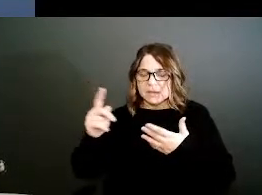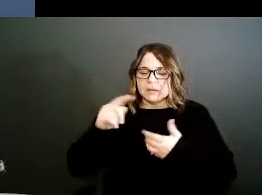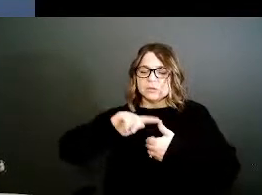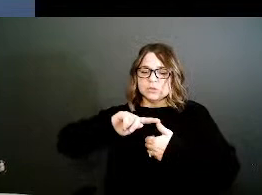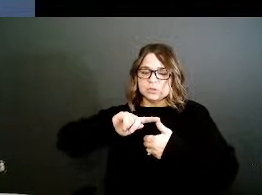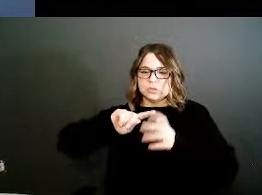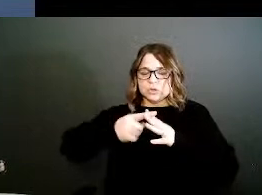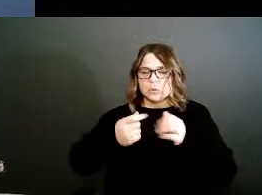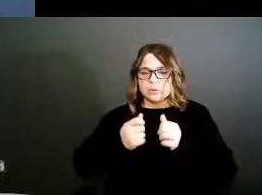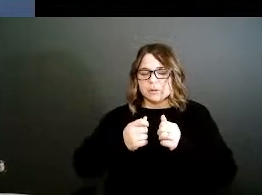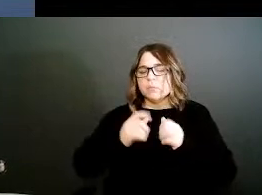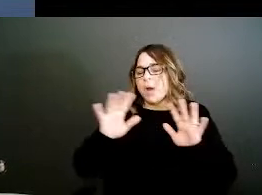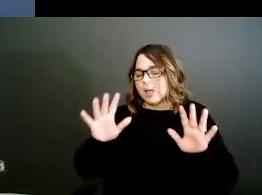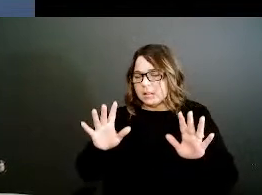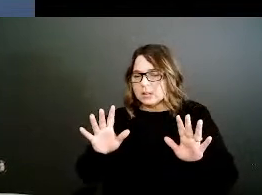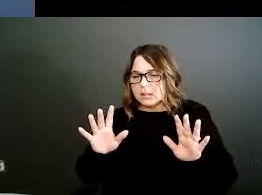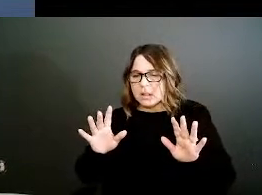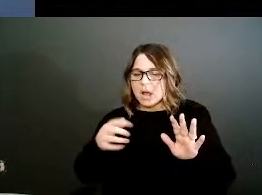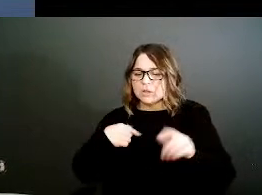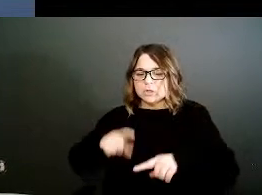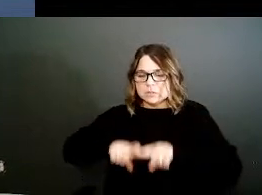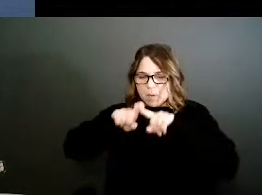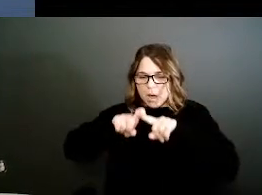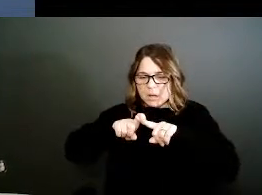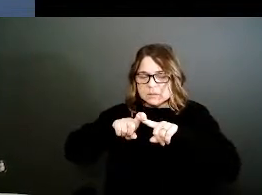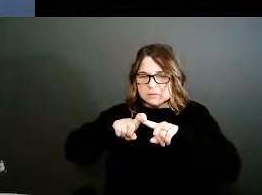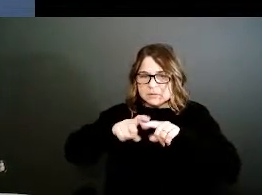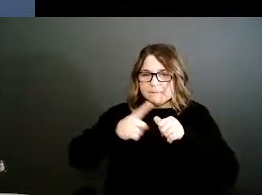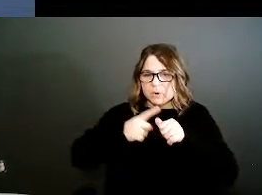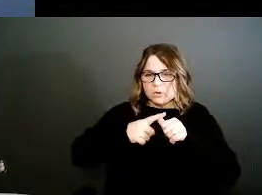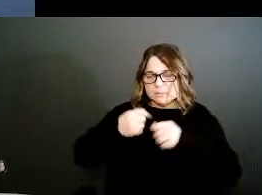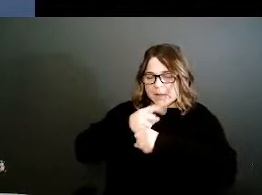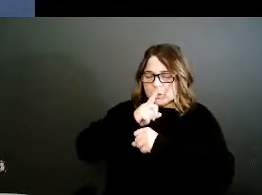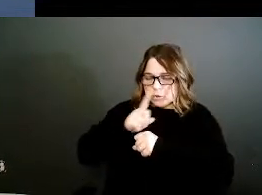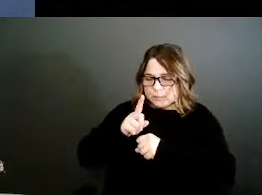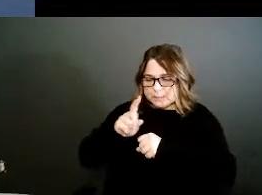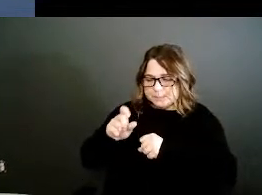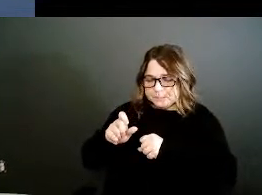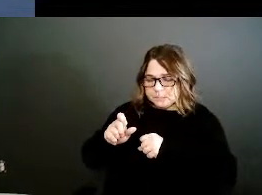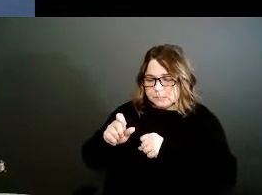OKAY. AND THEN NEXT WOULD BE SPEAKER 37, JENNY JONES.